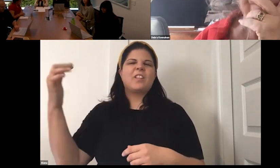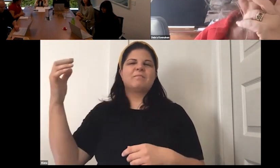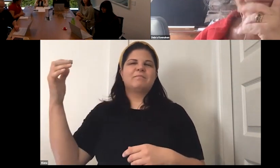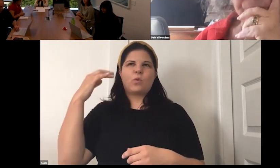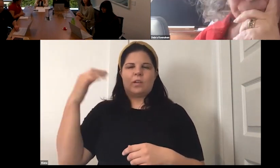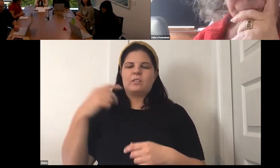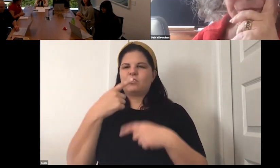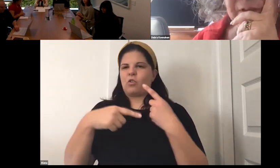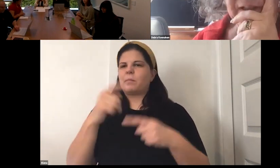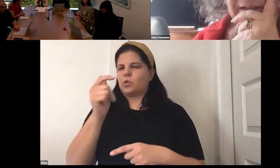Just gonna take a little bit longer.